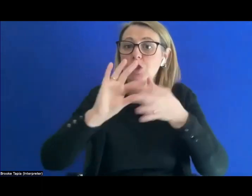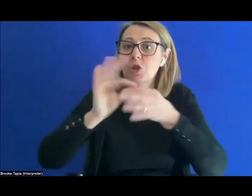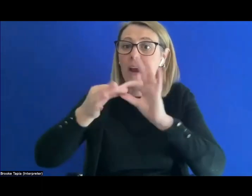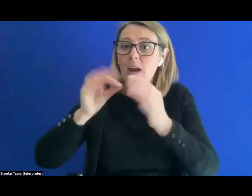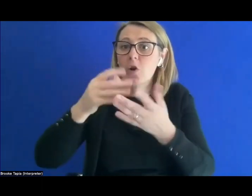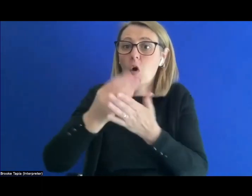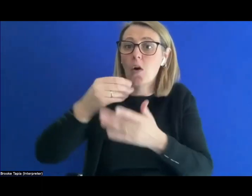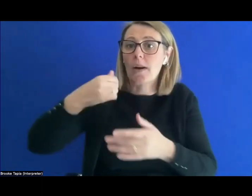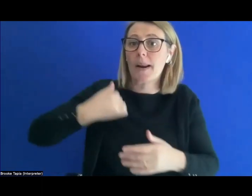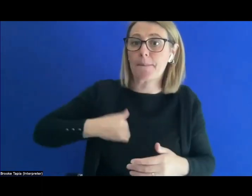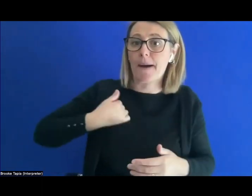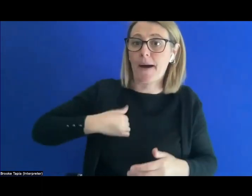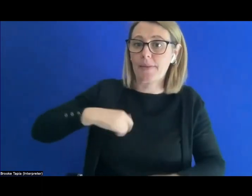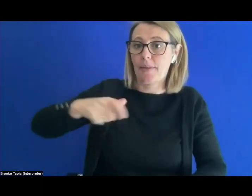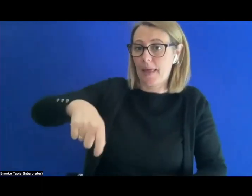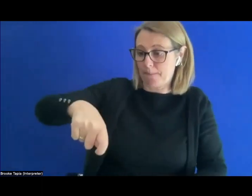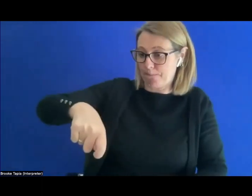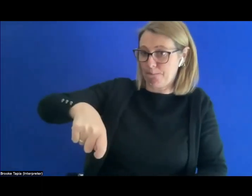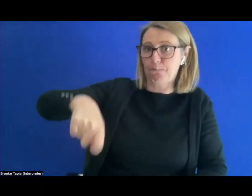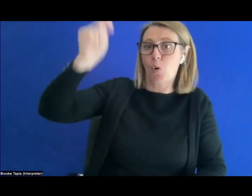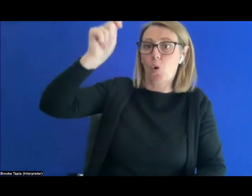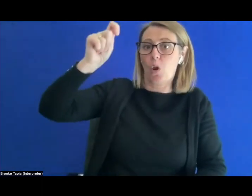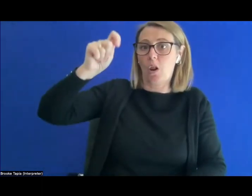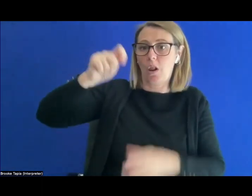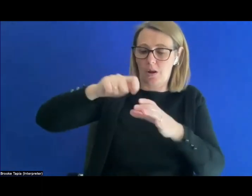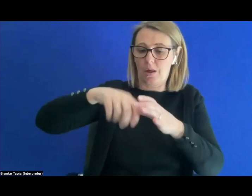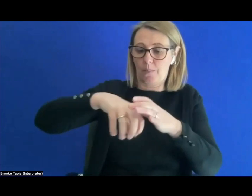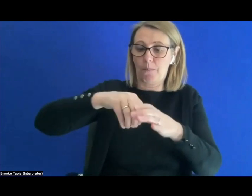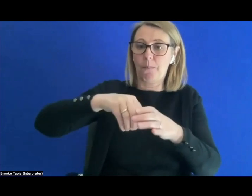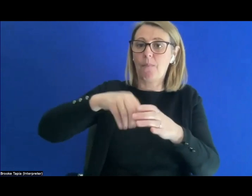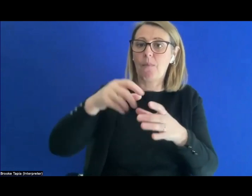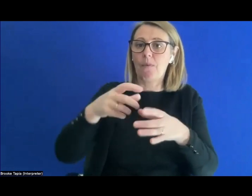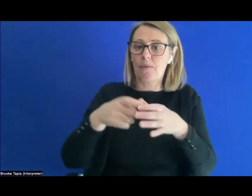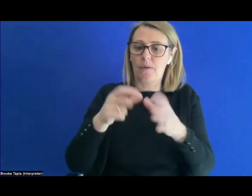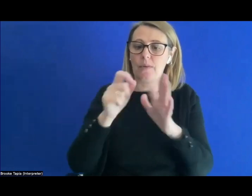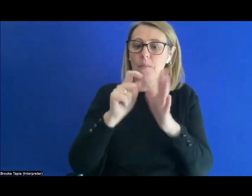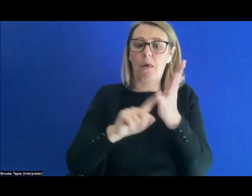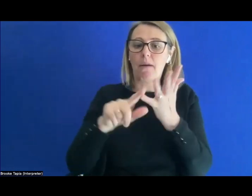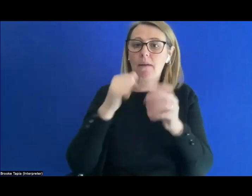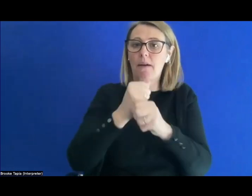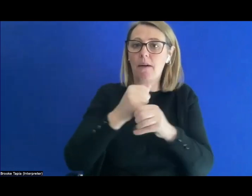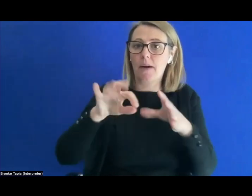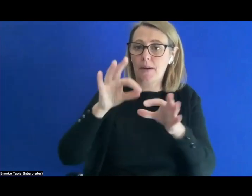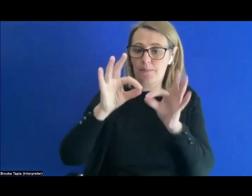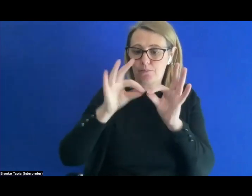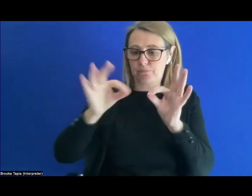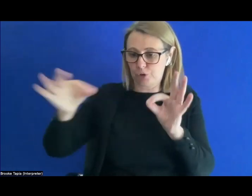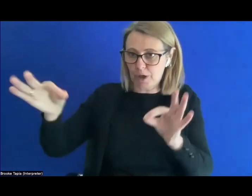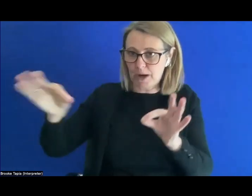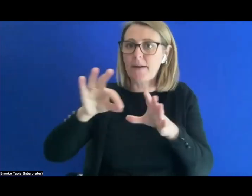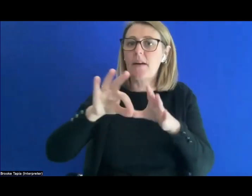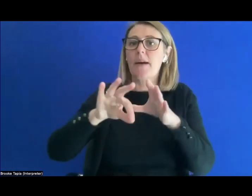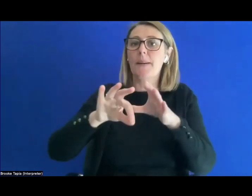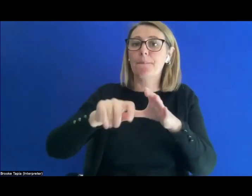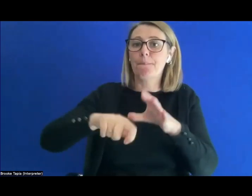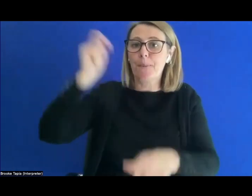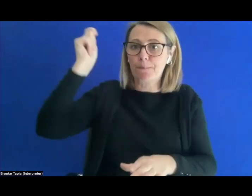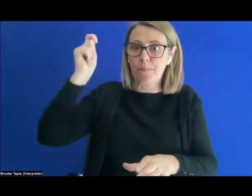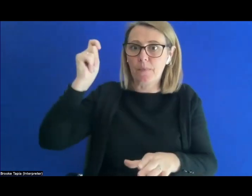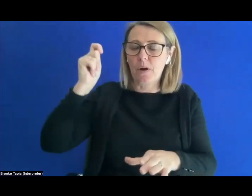to pull the chain and feel the water disappear, or you could flip a tap and feel the water come